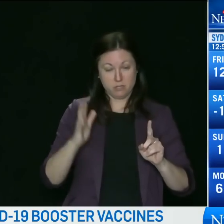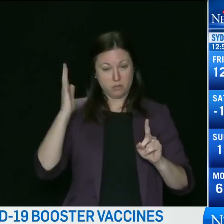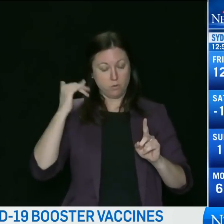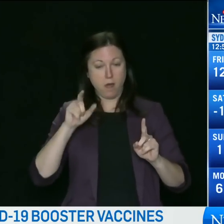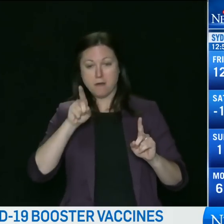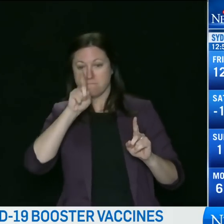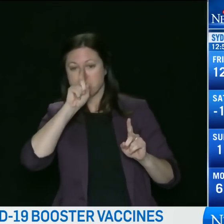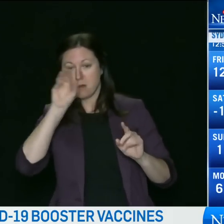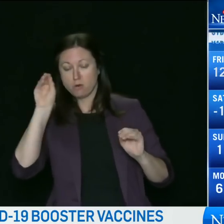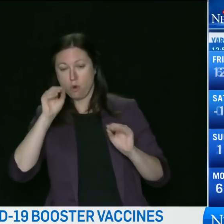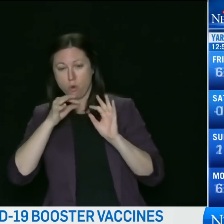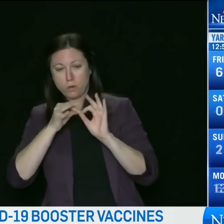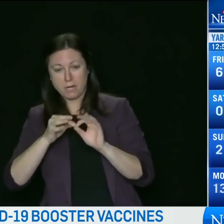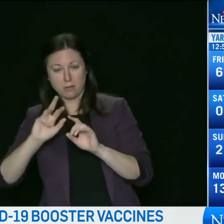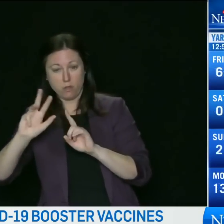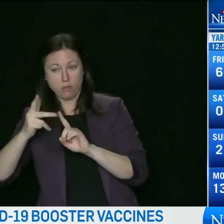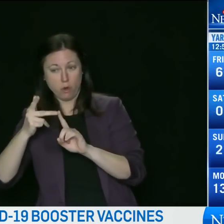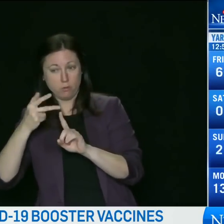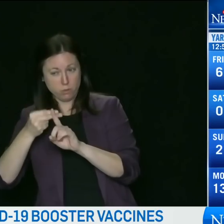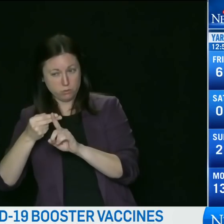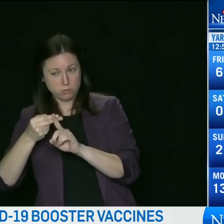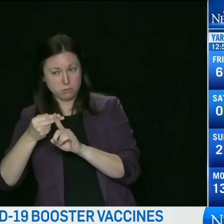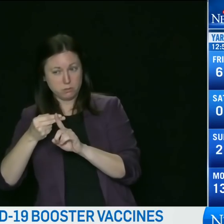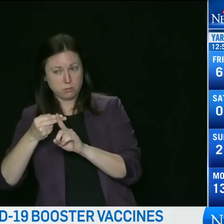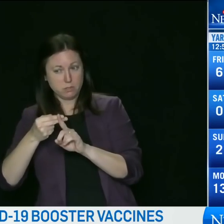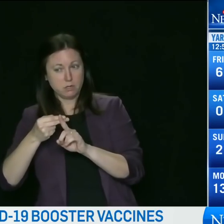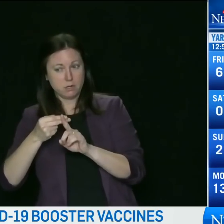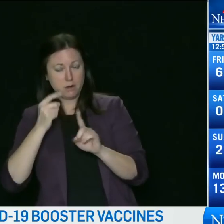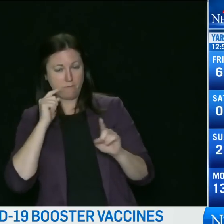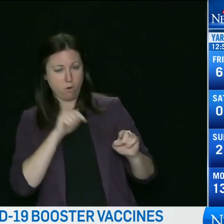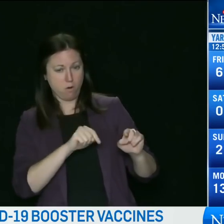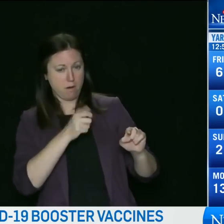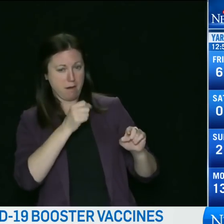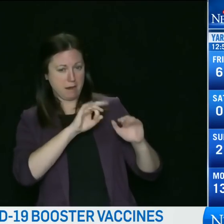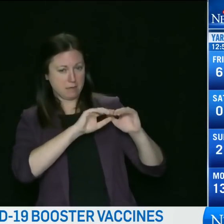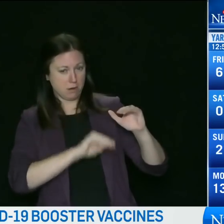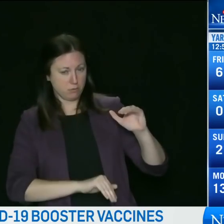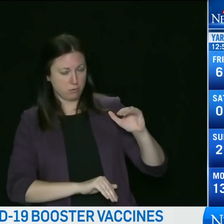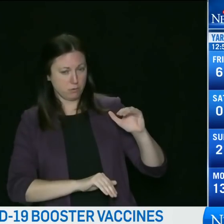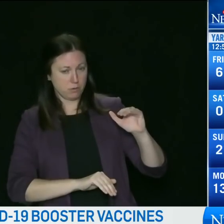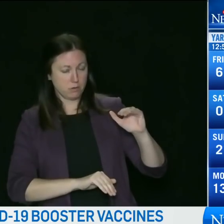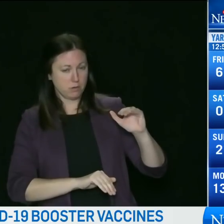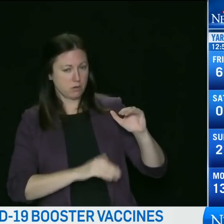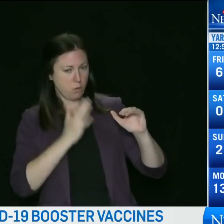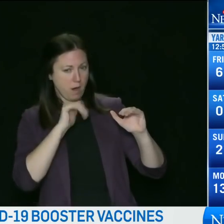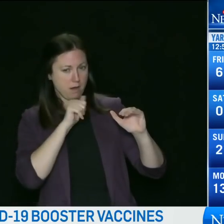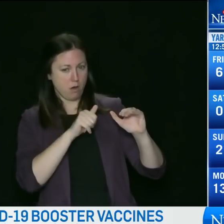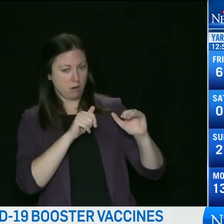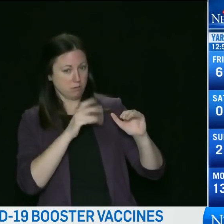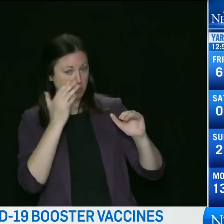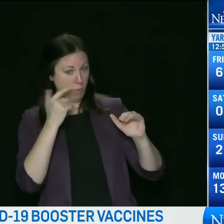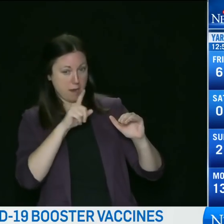THE INITIAL SERIES OF DOSES AS TO WHY WE'RE NOT HEARING A LITTLE BIT MORE ABOUT THIS OR IS